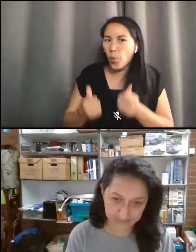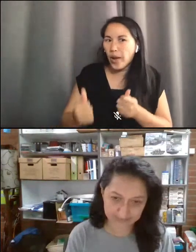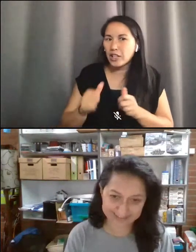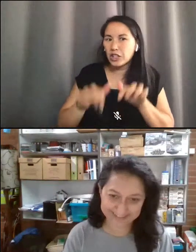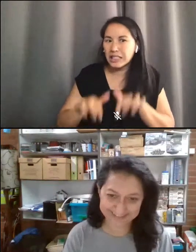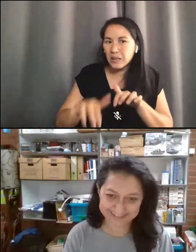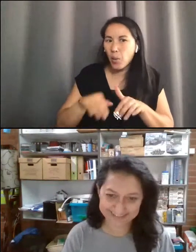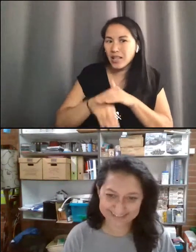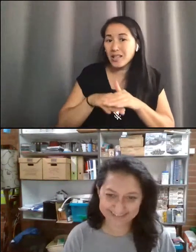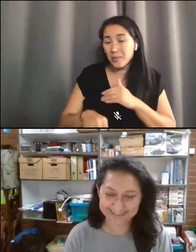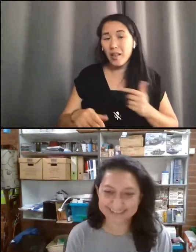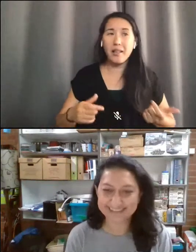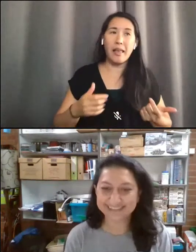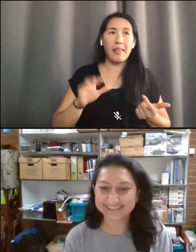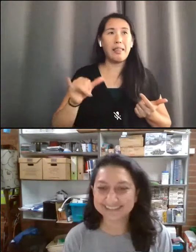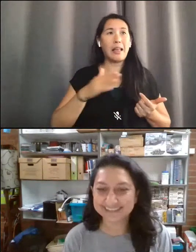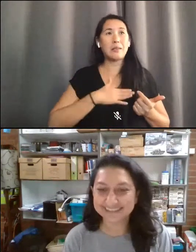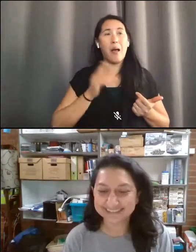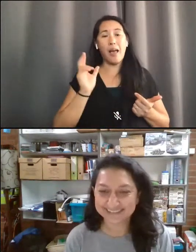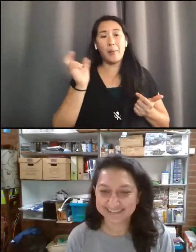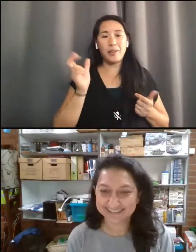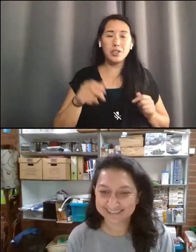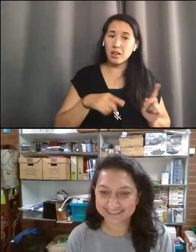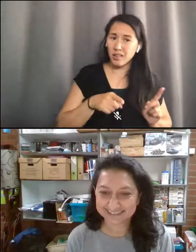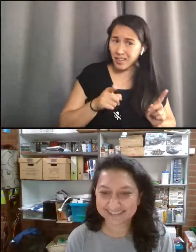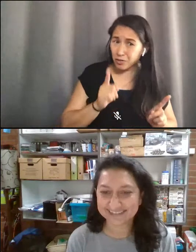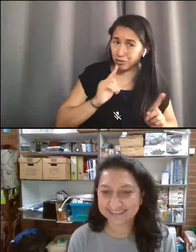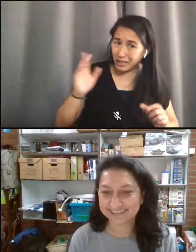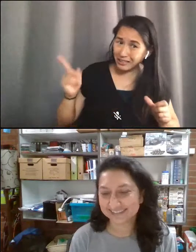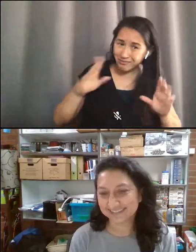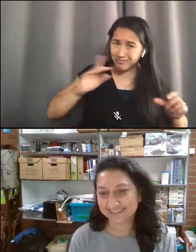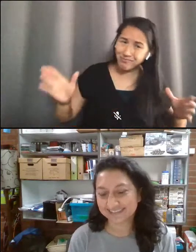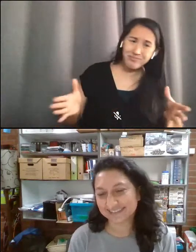this my elevator pitch the number one thing that you should focus on first and that color contrast